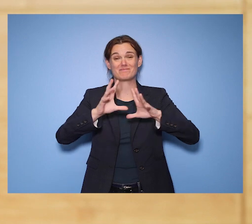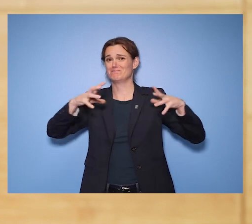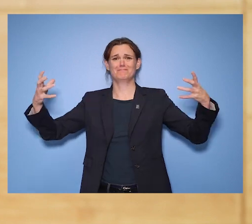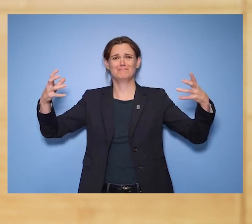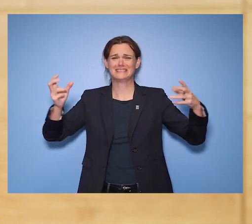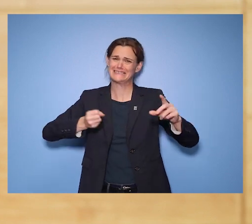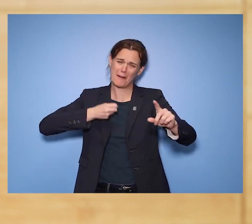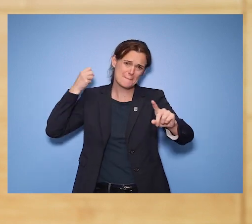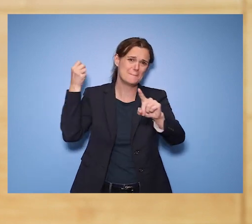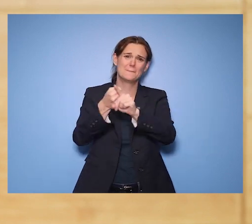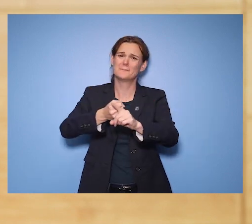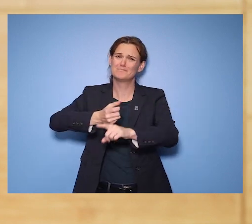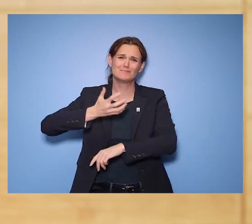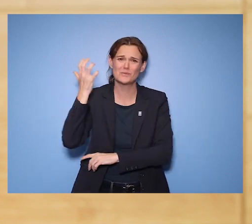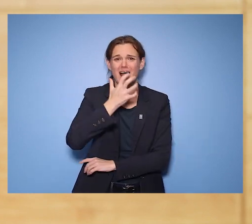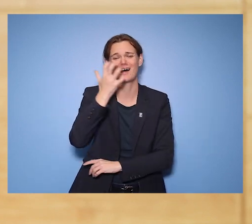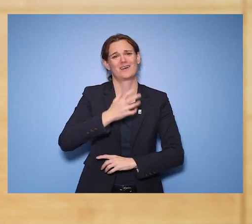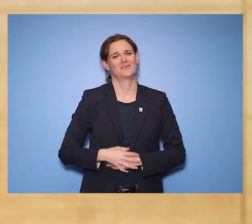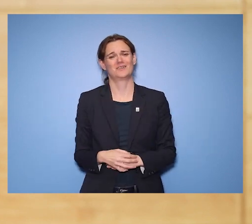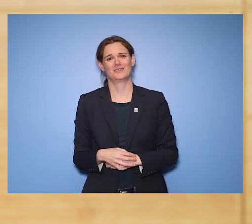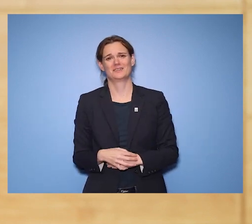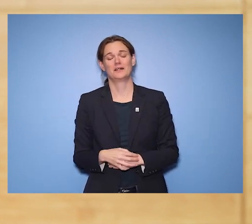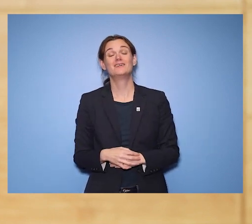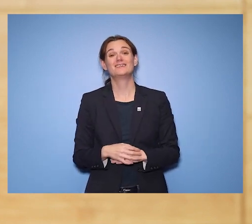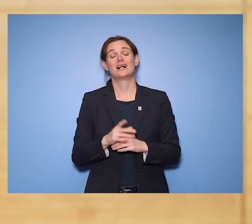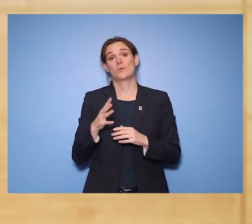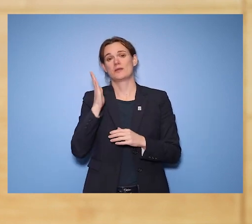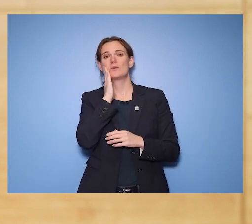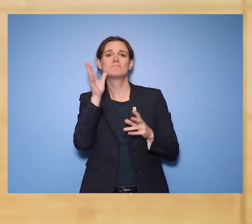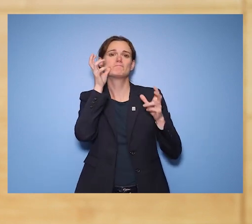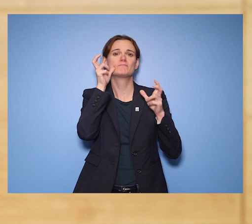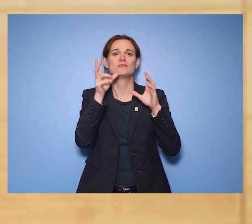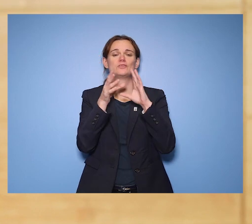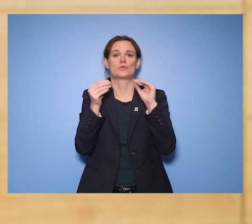huge. In the next few minutes, we're going to hear from people from across the province, members